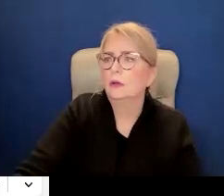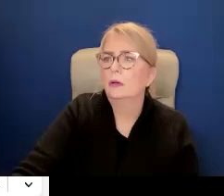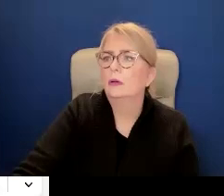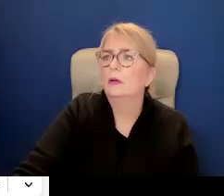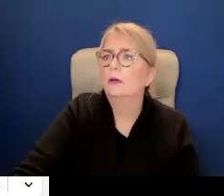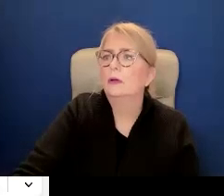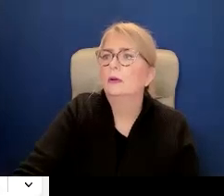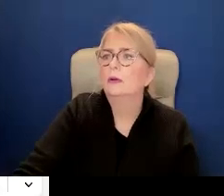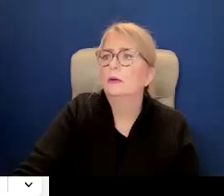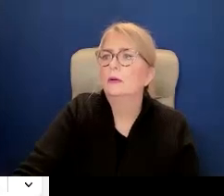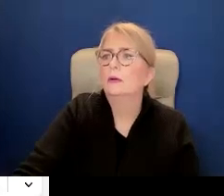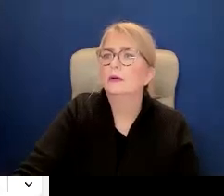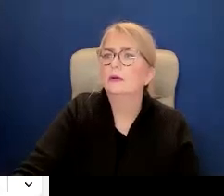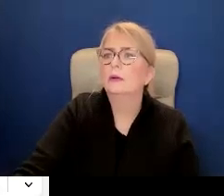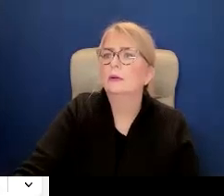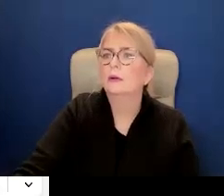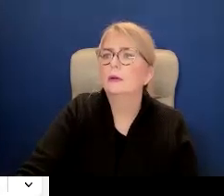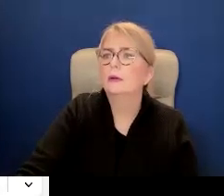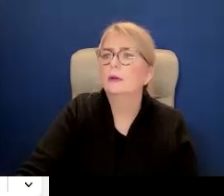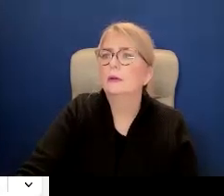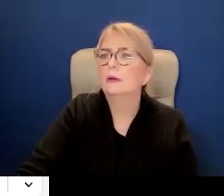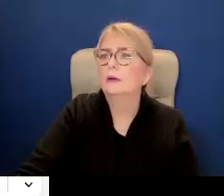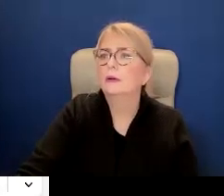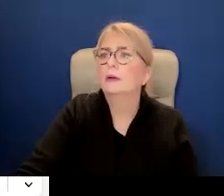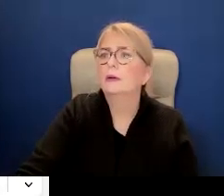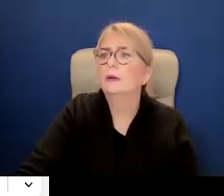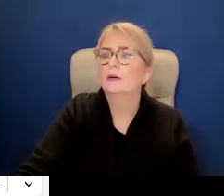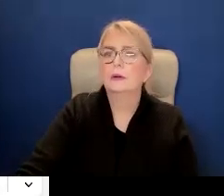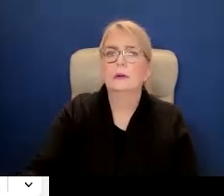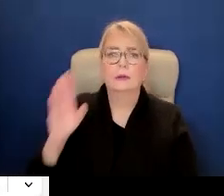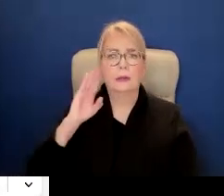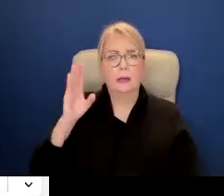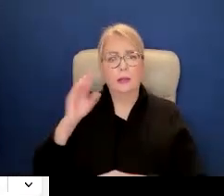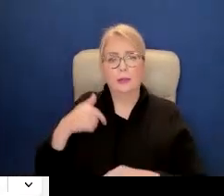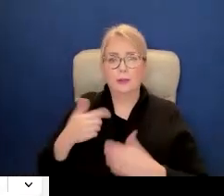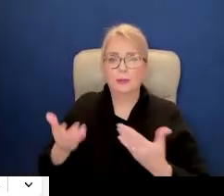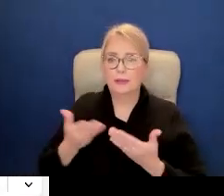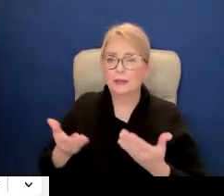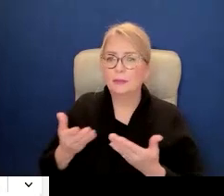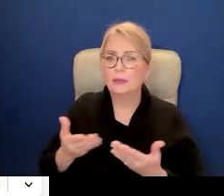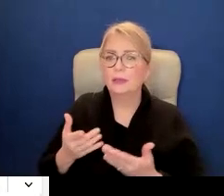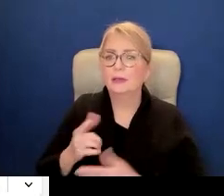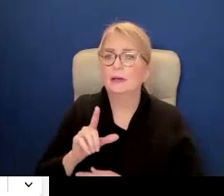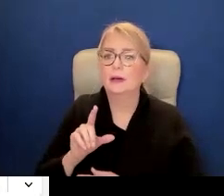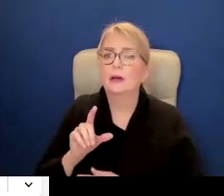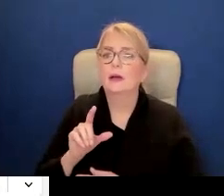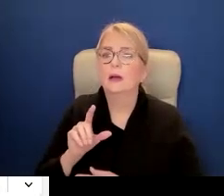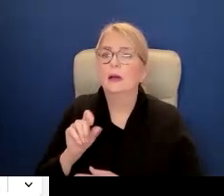Hey, everyone. I'm not sure what's going on with my camera, but I'm here. My name is Lorena Vargas. I am, the managing attorney